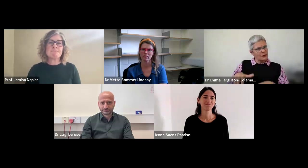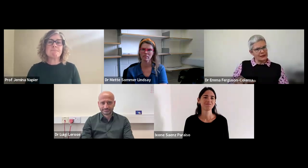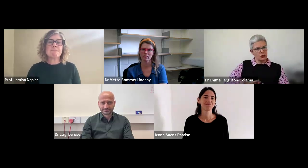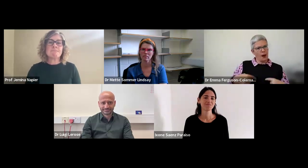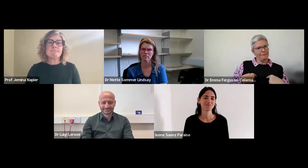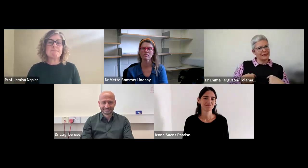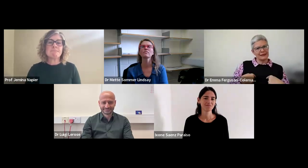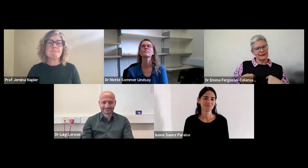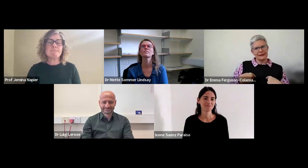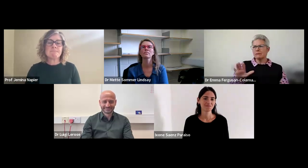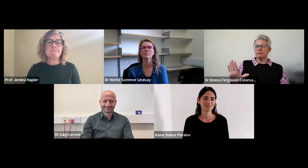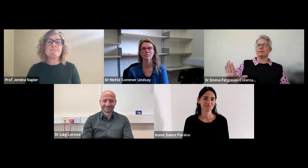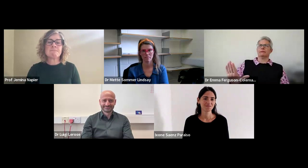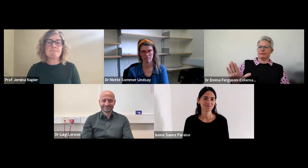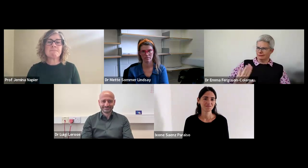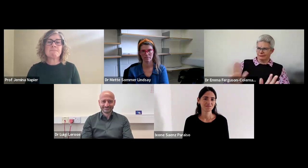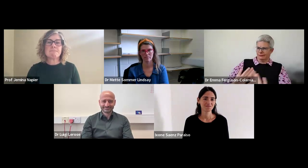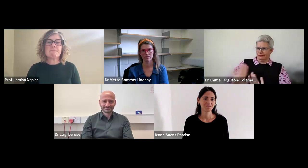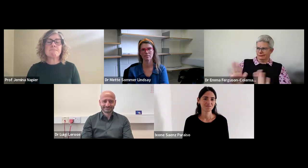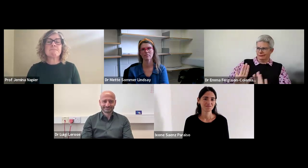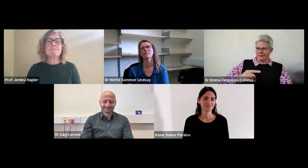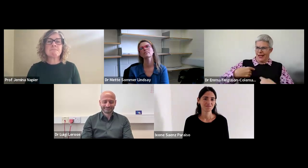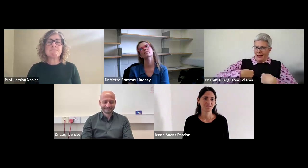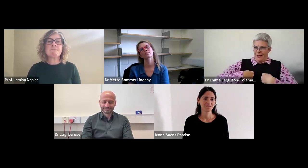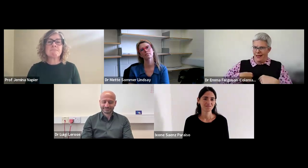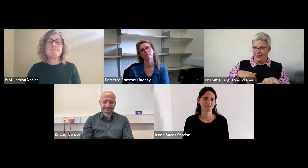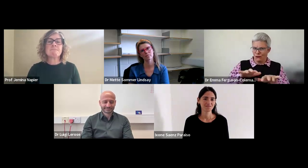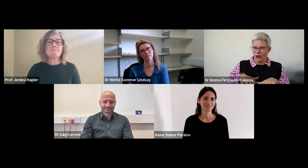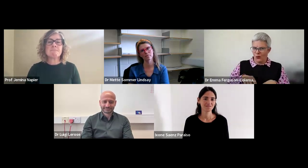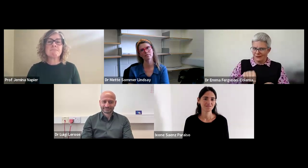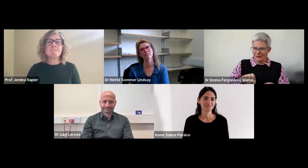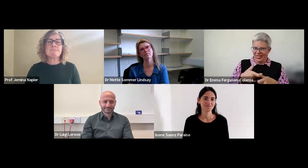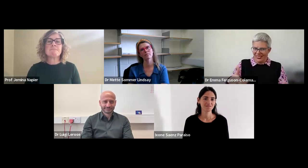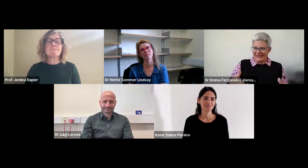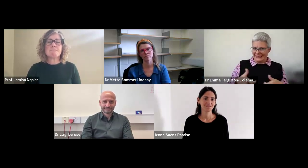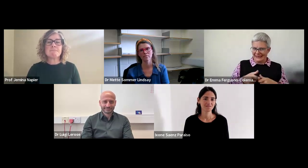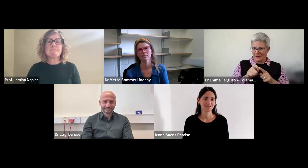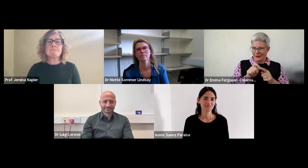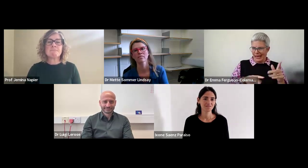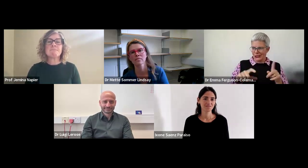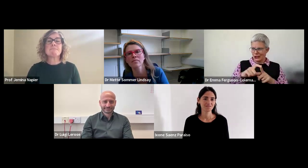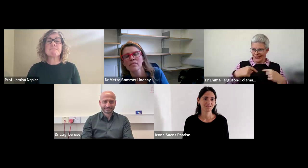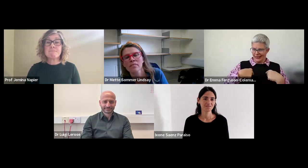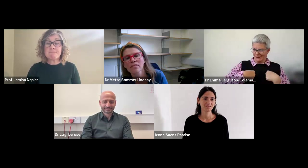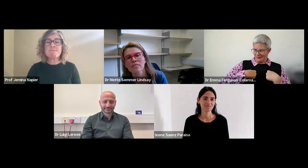They assume that it is the interpreter who has been the person that wrote my thesis